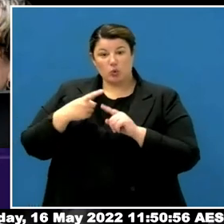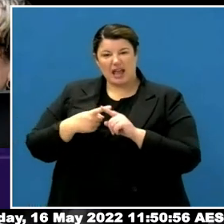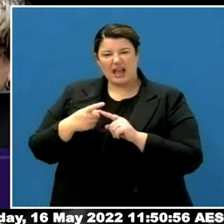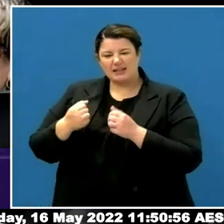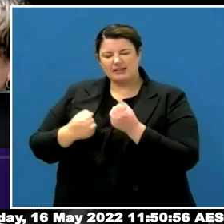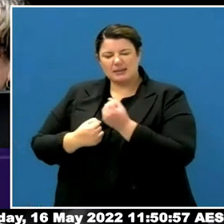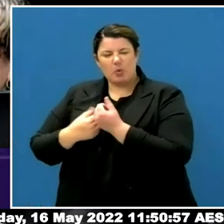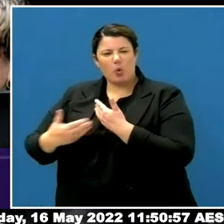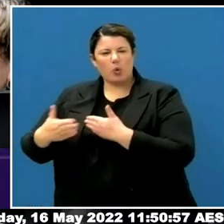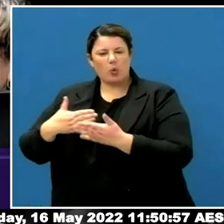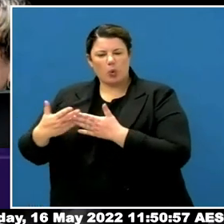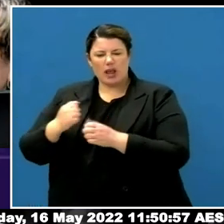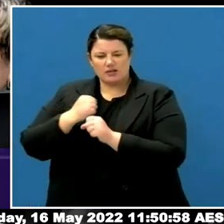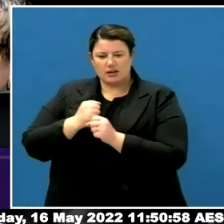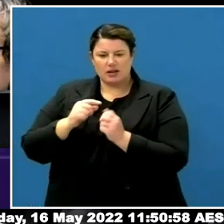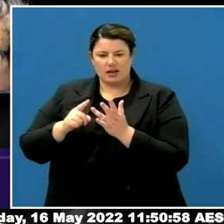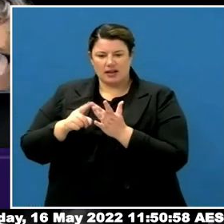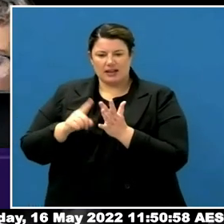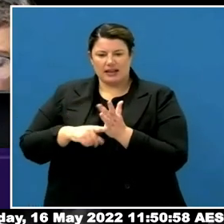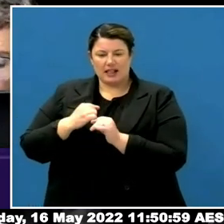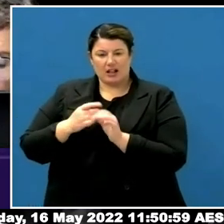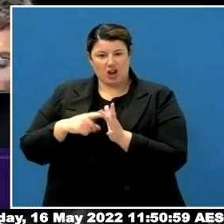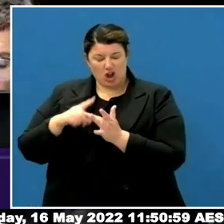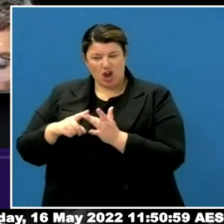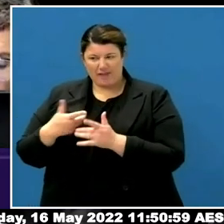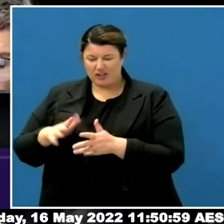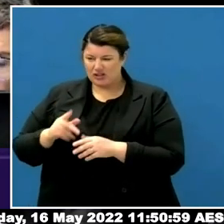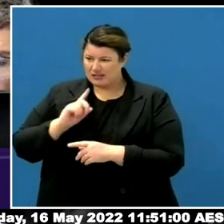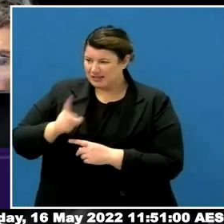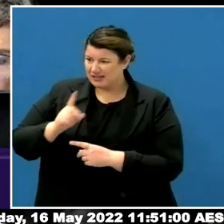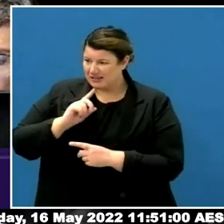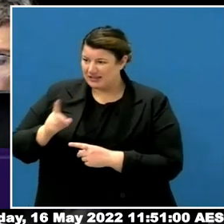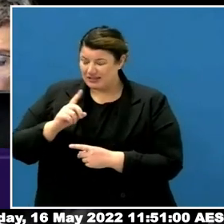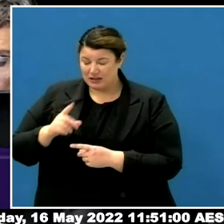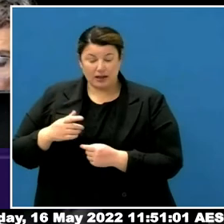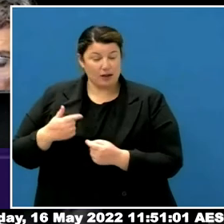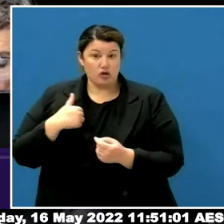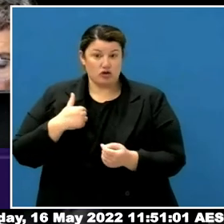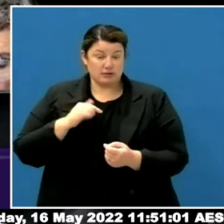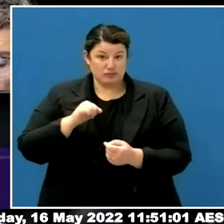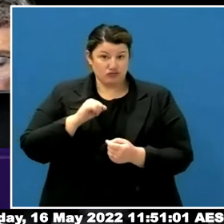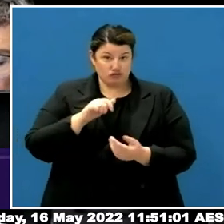Yes. Yes, and I was quite distressed because I was due to go back to work and